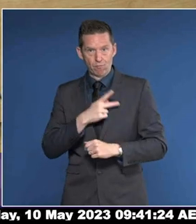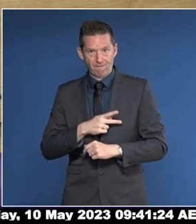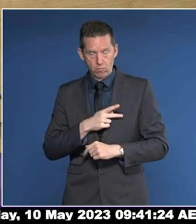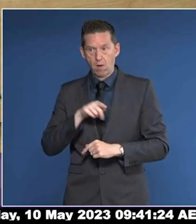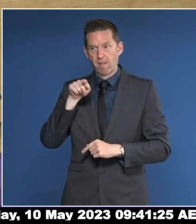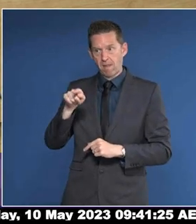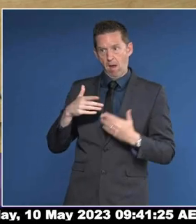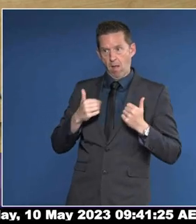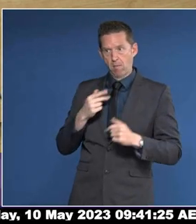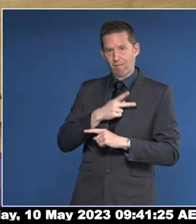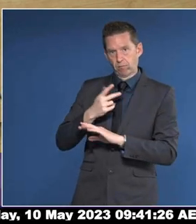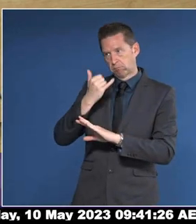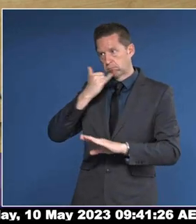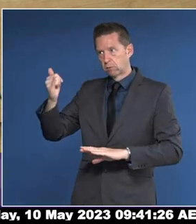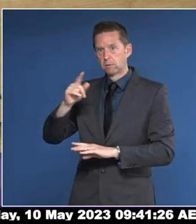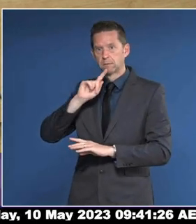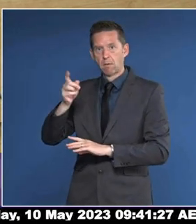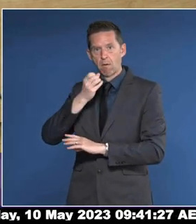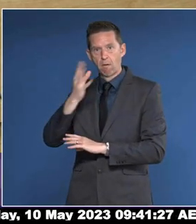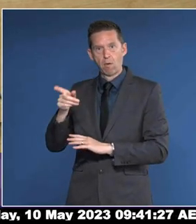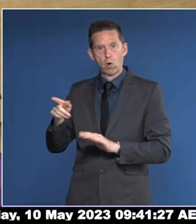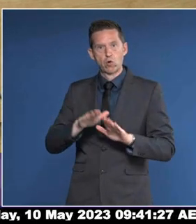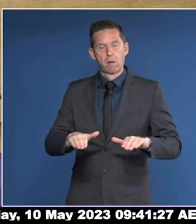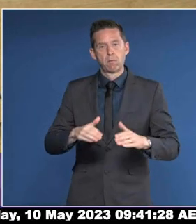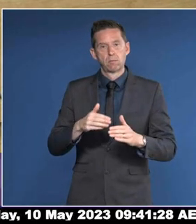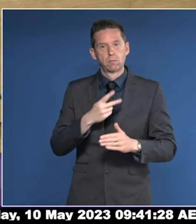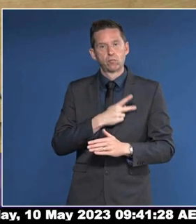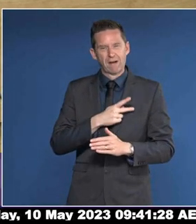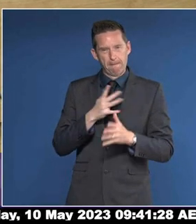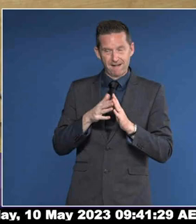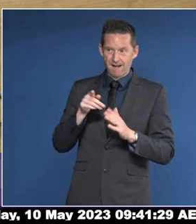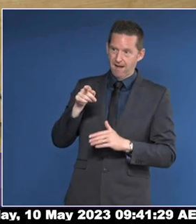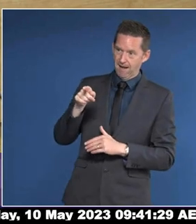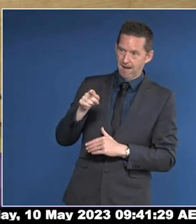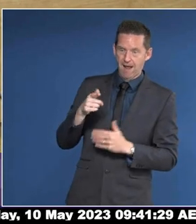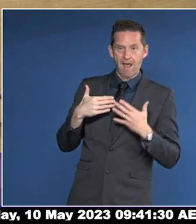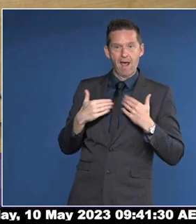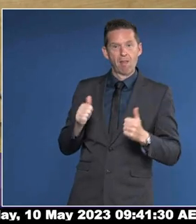you. The health professional would have been a mandatory reporter by then. Yes.